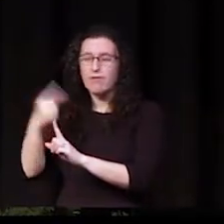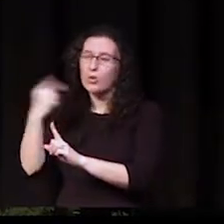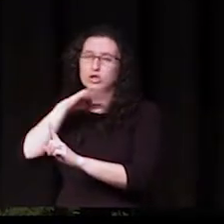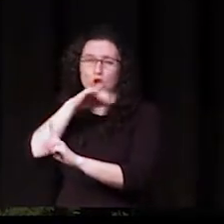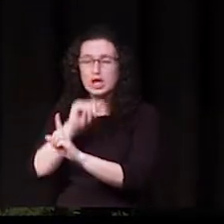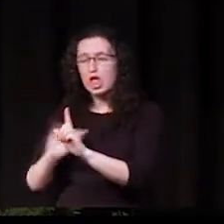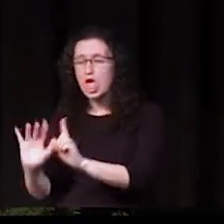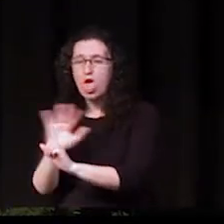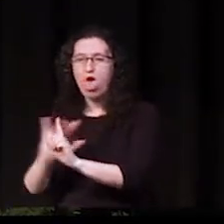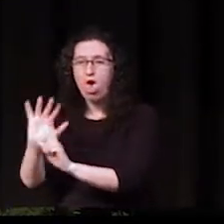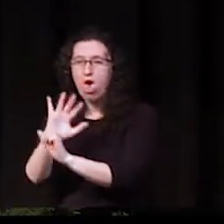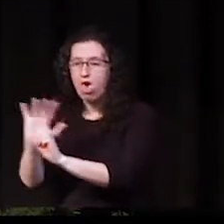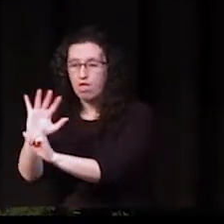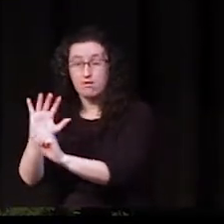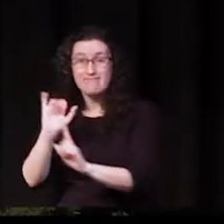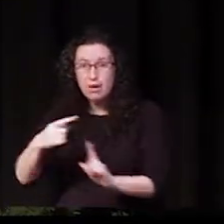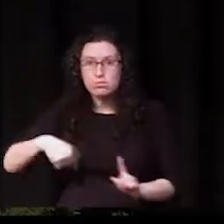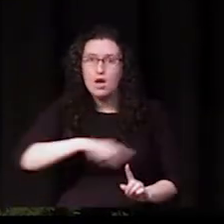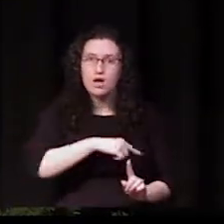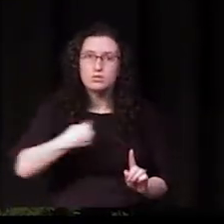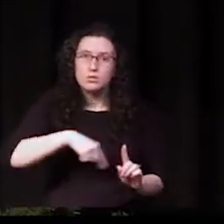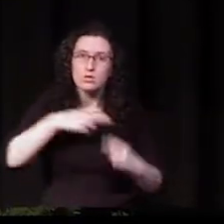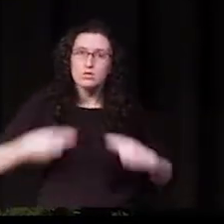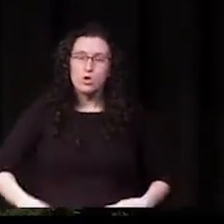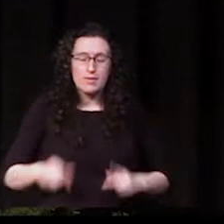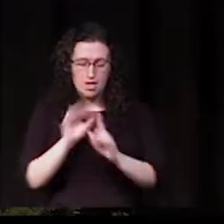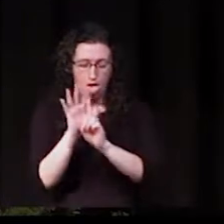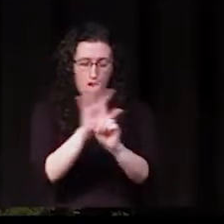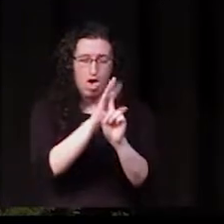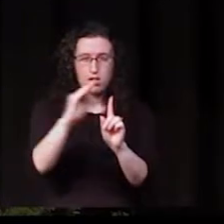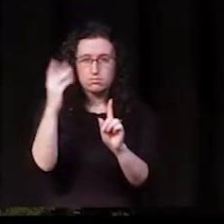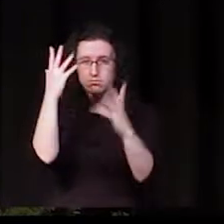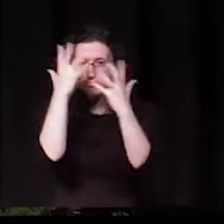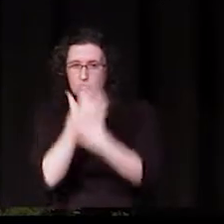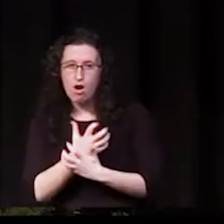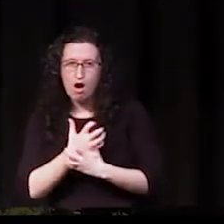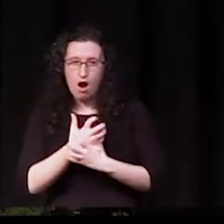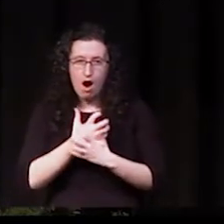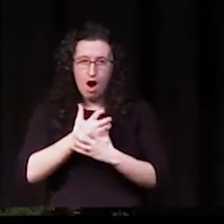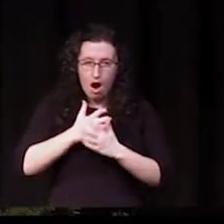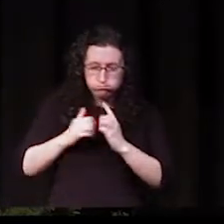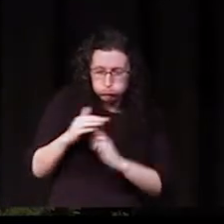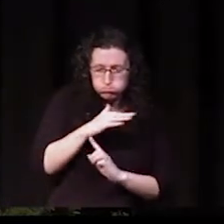Everywhere we went we carried this essence of this dark mist and fog.